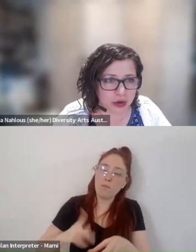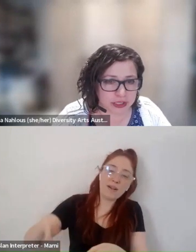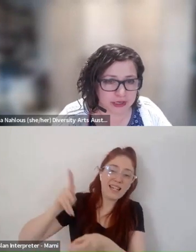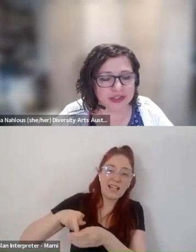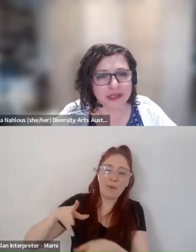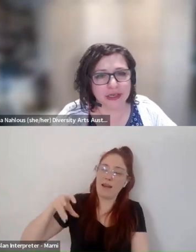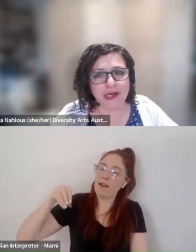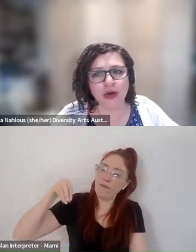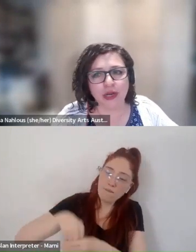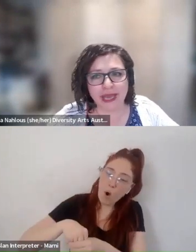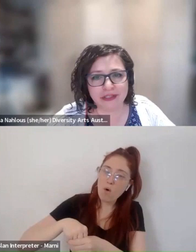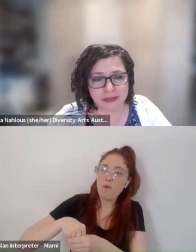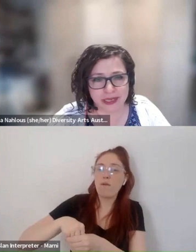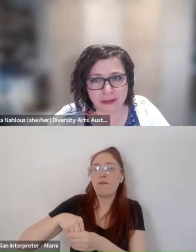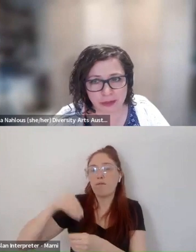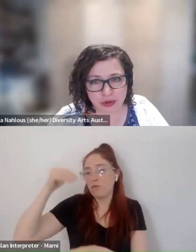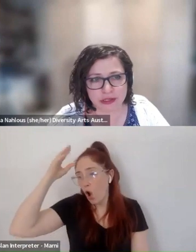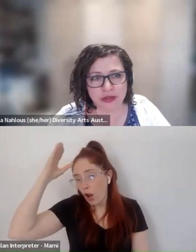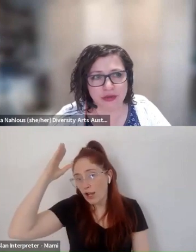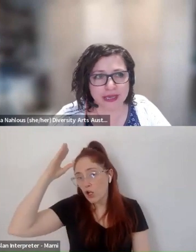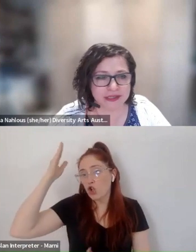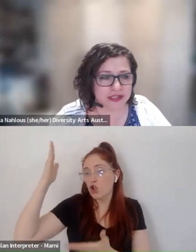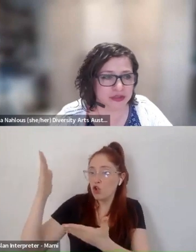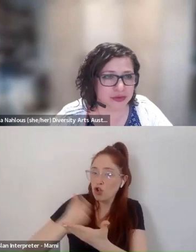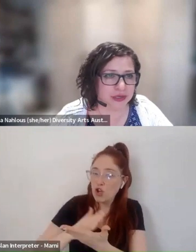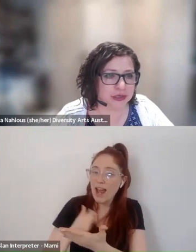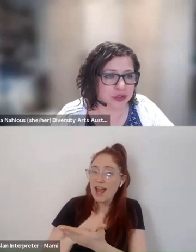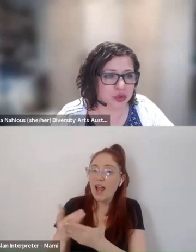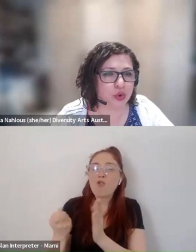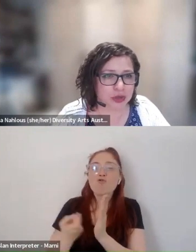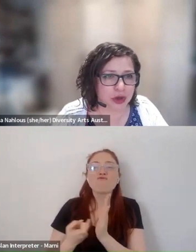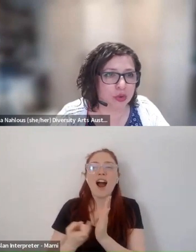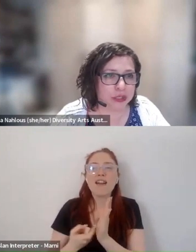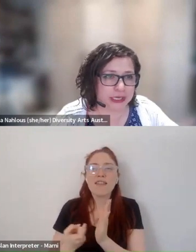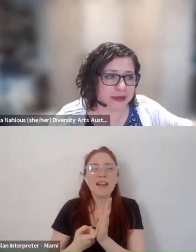knowledge and not have to be that person who has to talk only